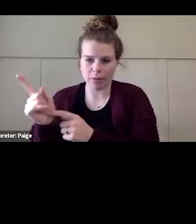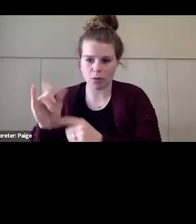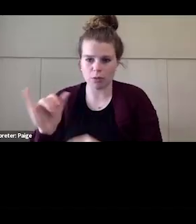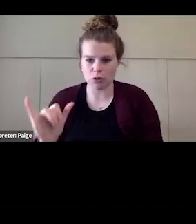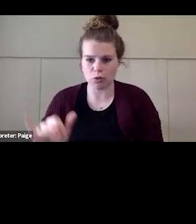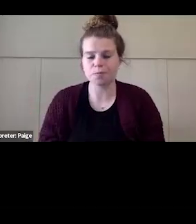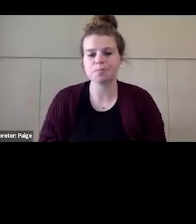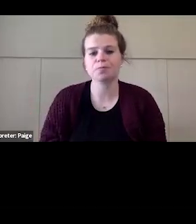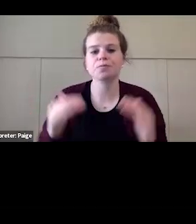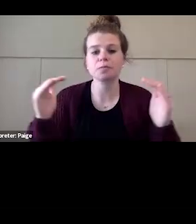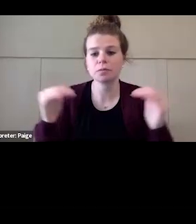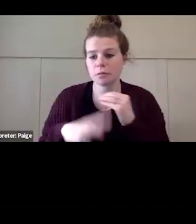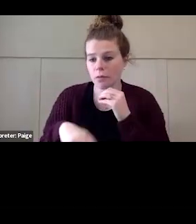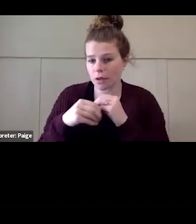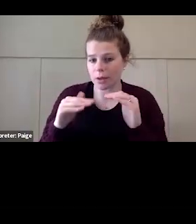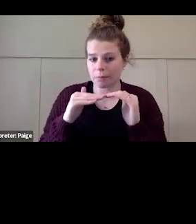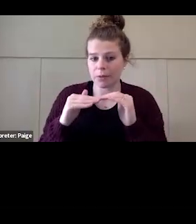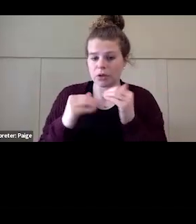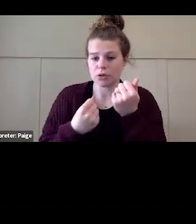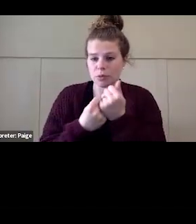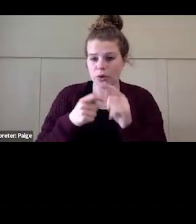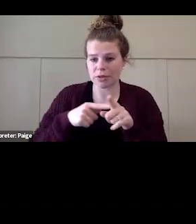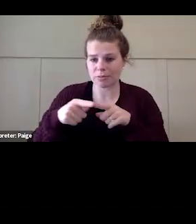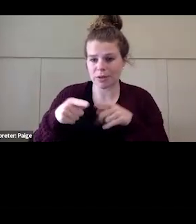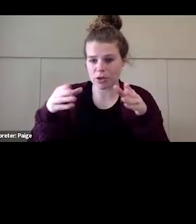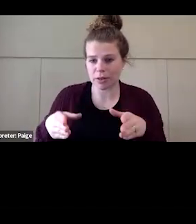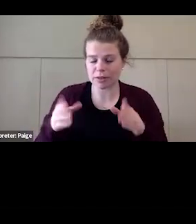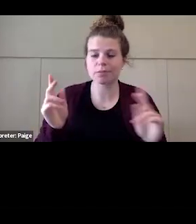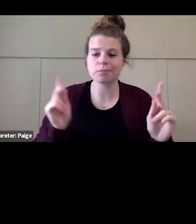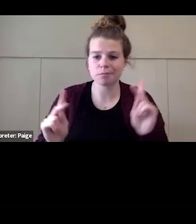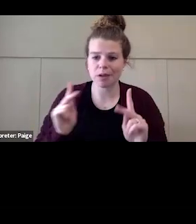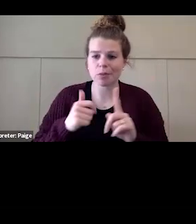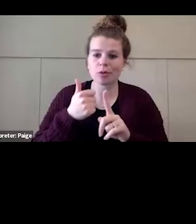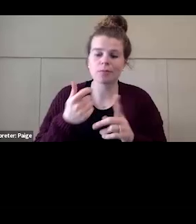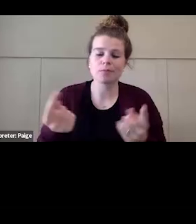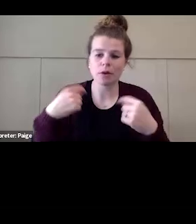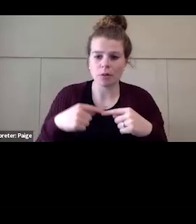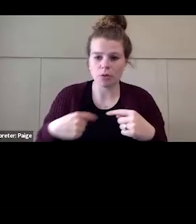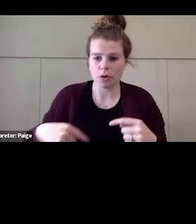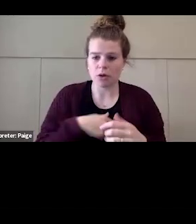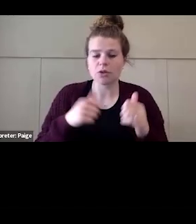And additionally, we have peer support specialists, who are folks who are coming to us with lived experience